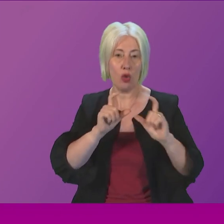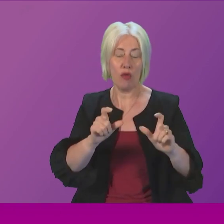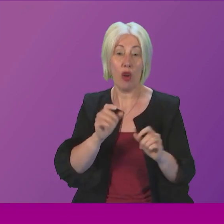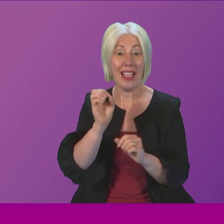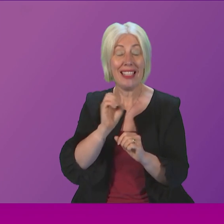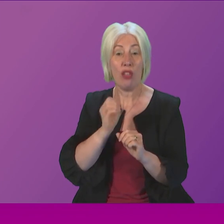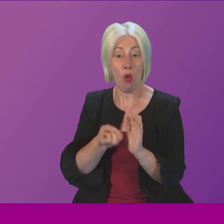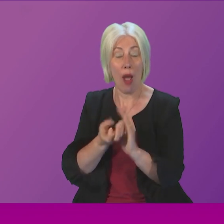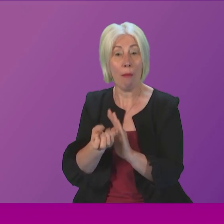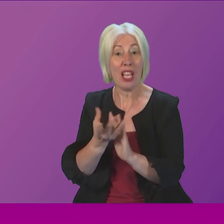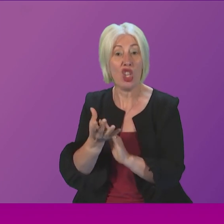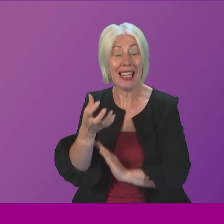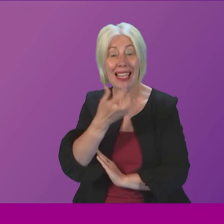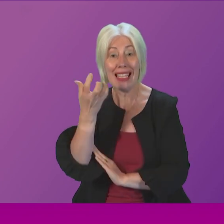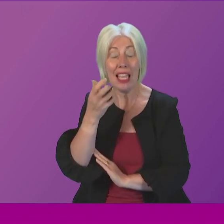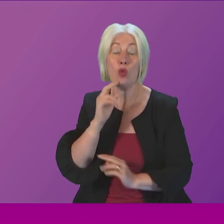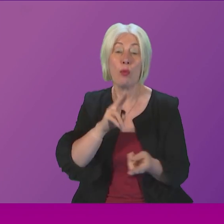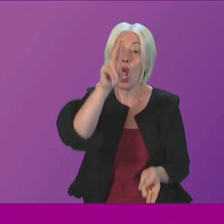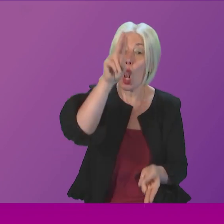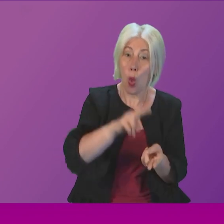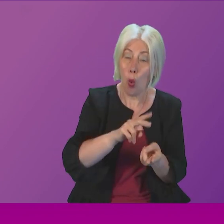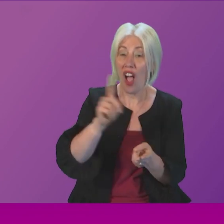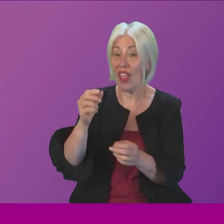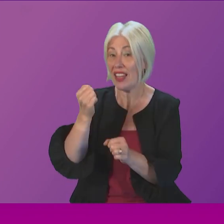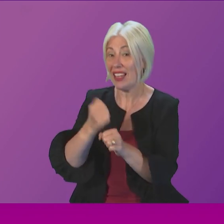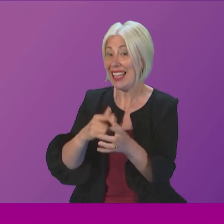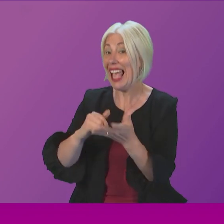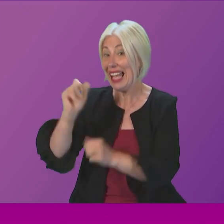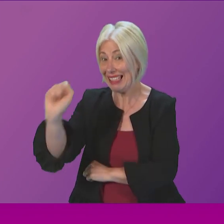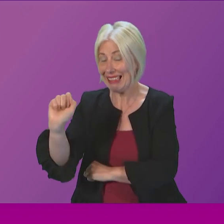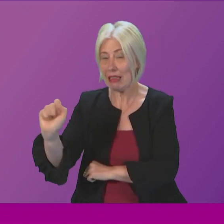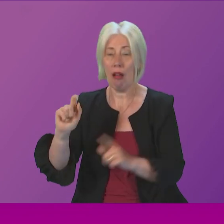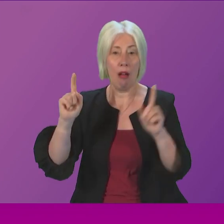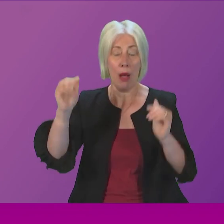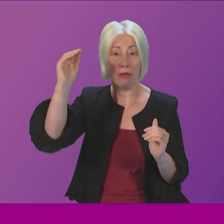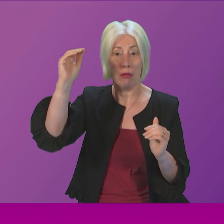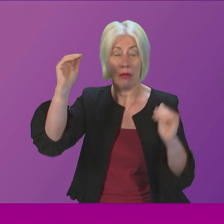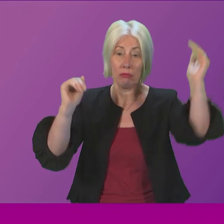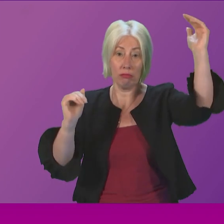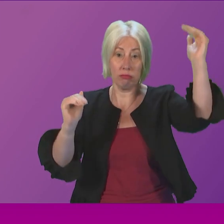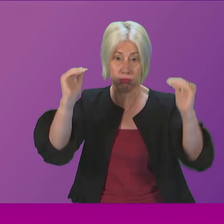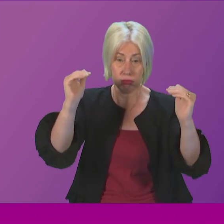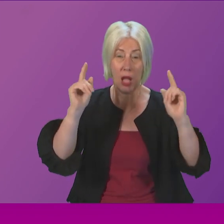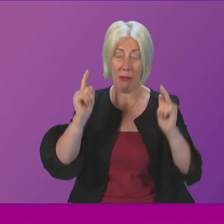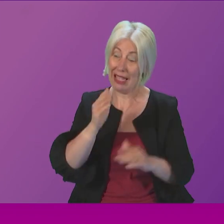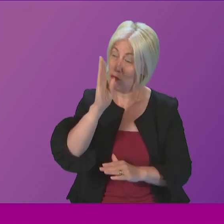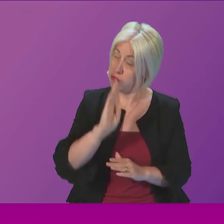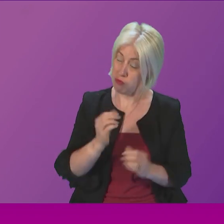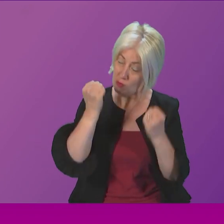heating systems lower than those of gas boilers. However, I am afraid that, time and time again, when it comes to serious action, bold action